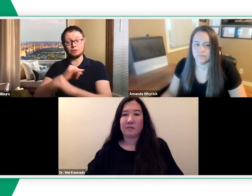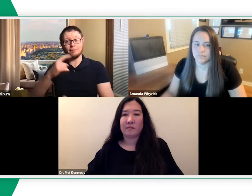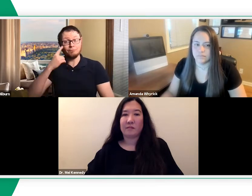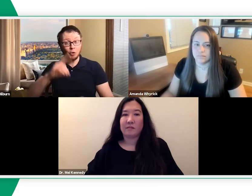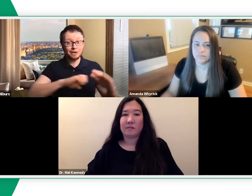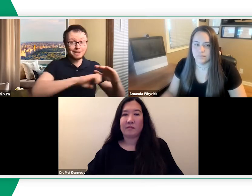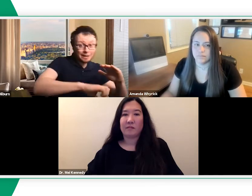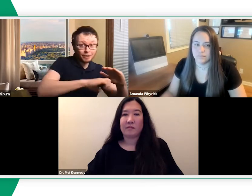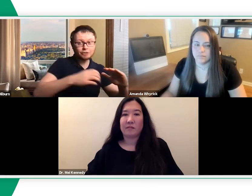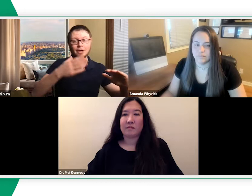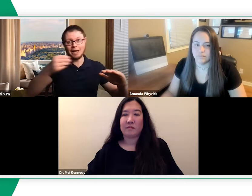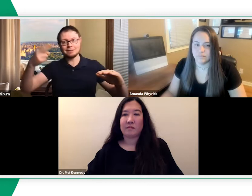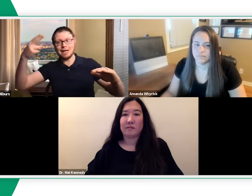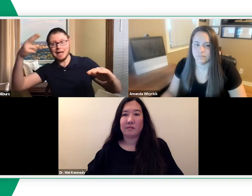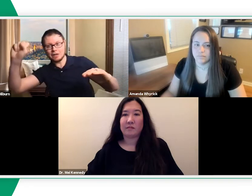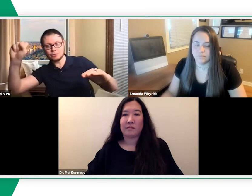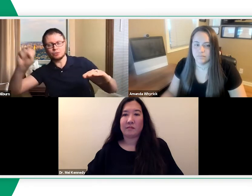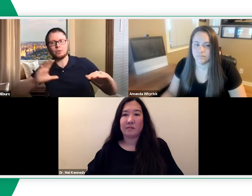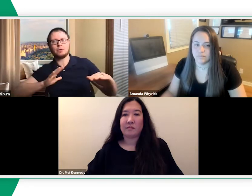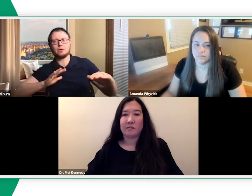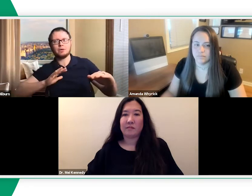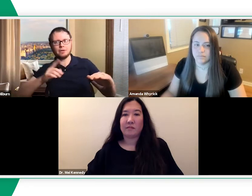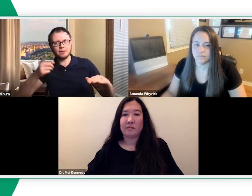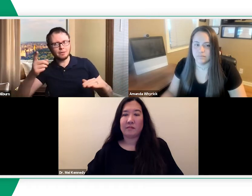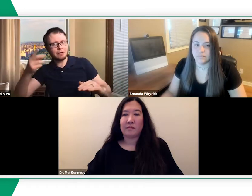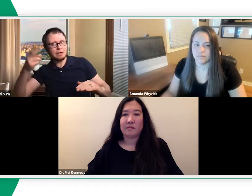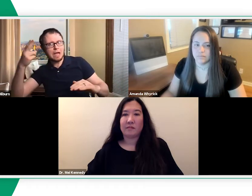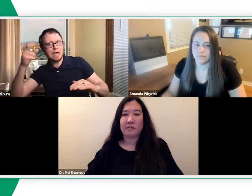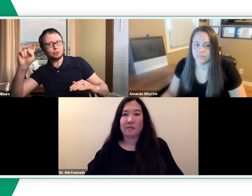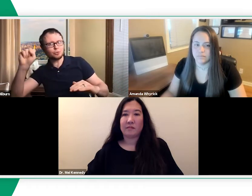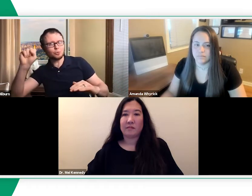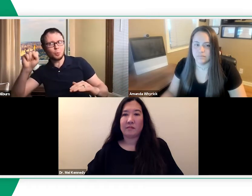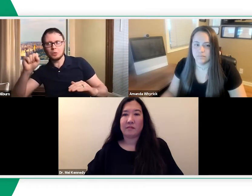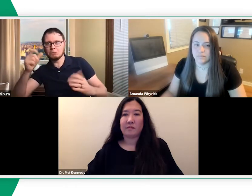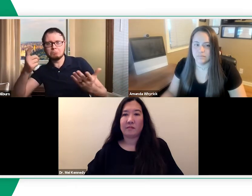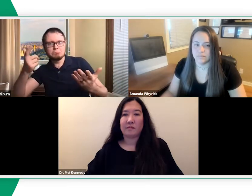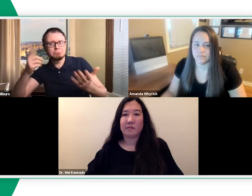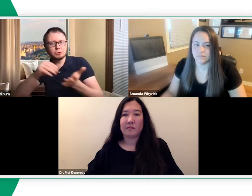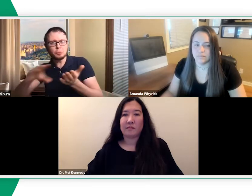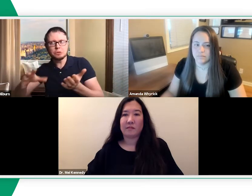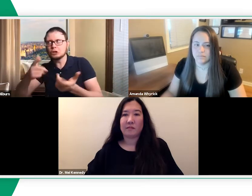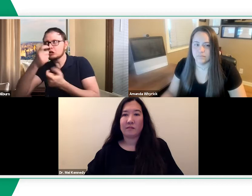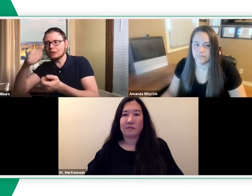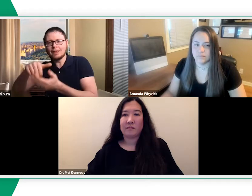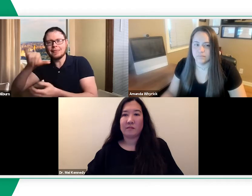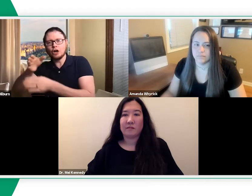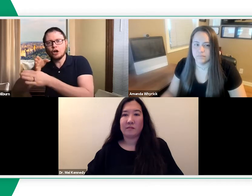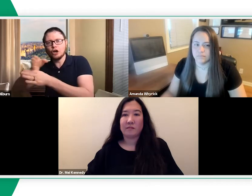We have one about immunology for elementary school and high school. High school one, though,